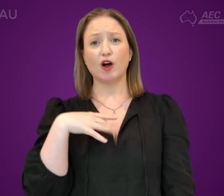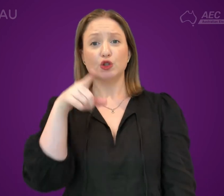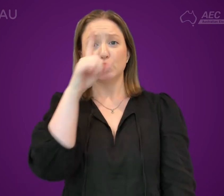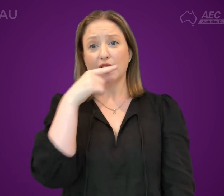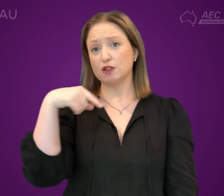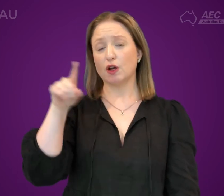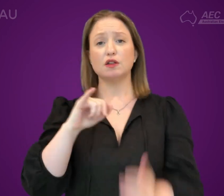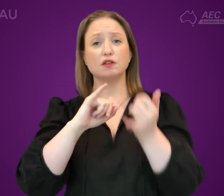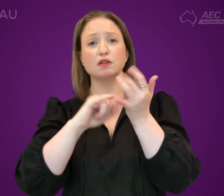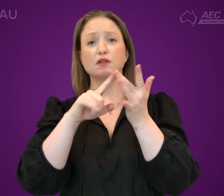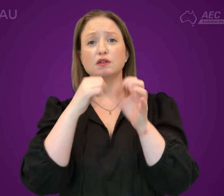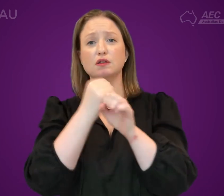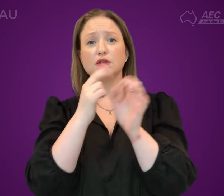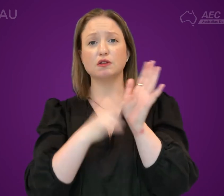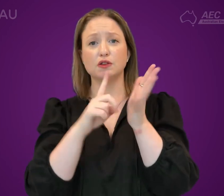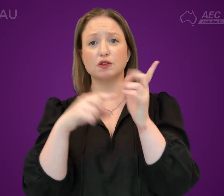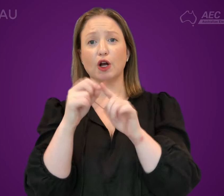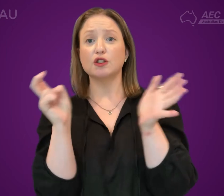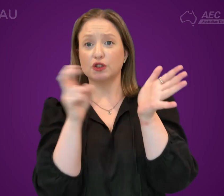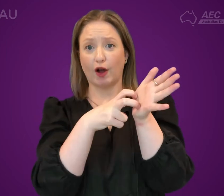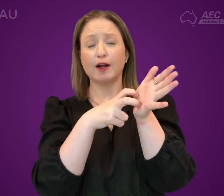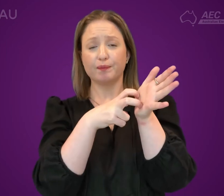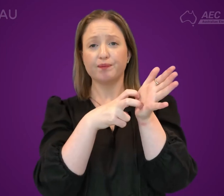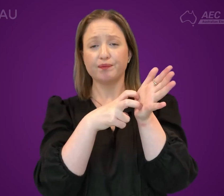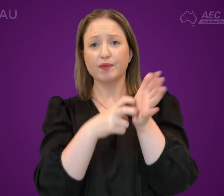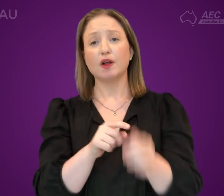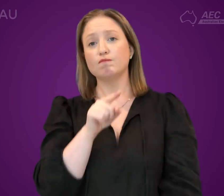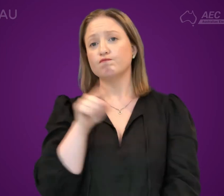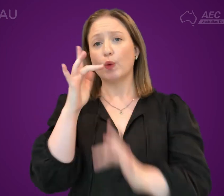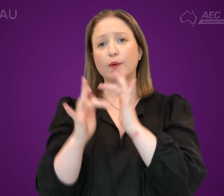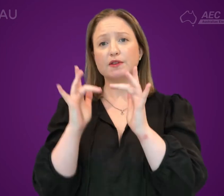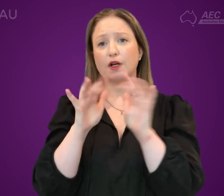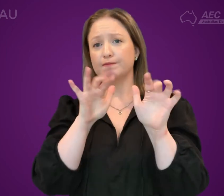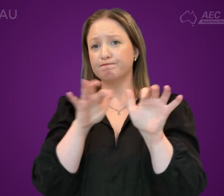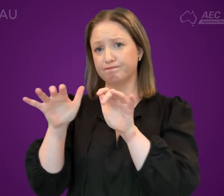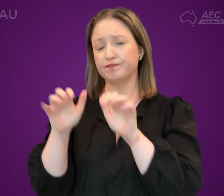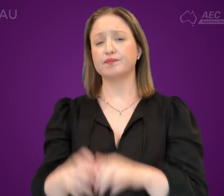you can sign up for a free account